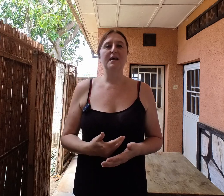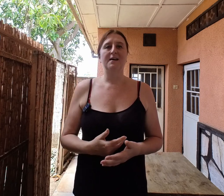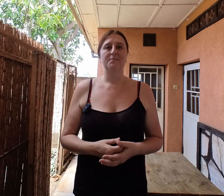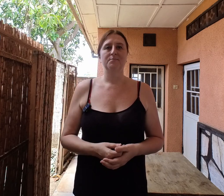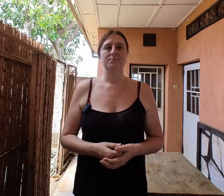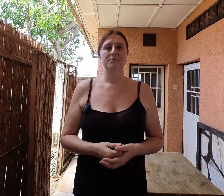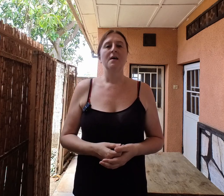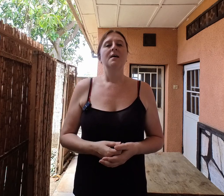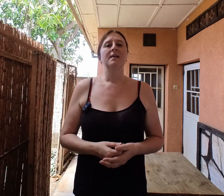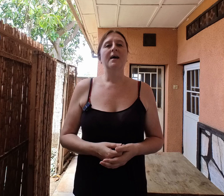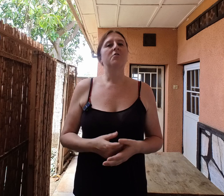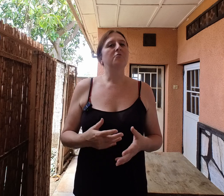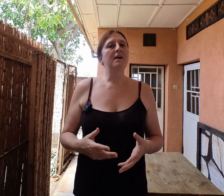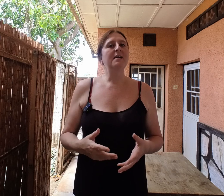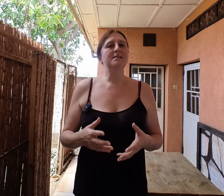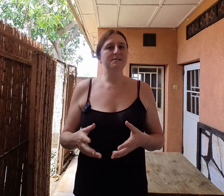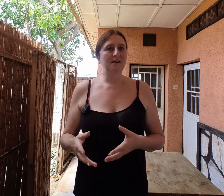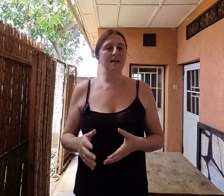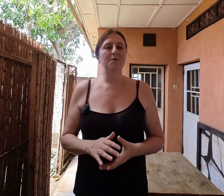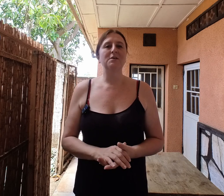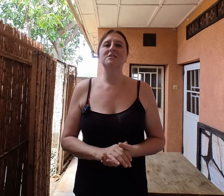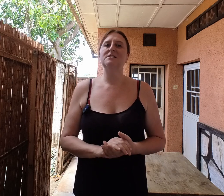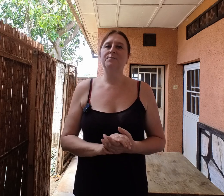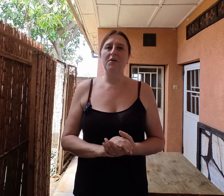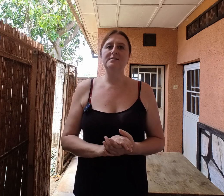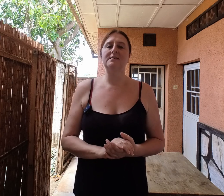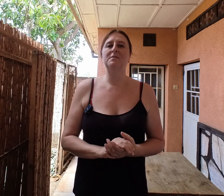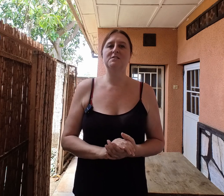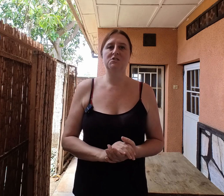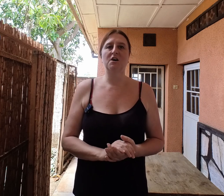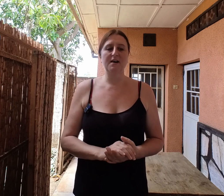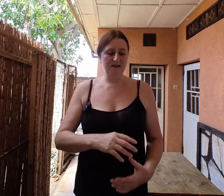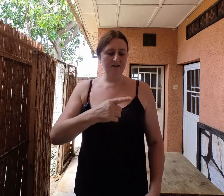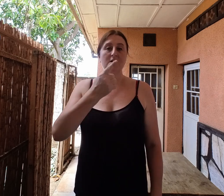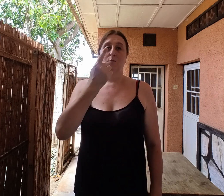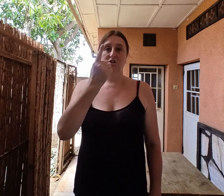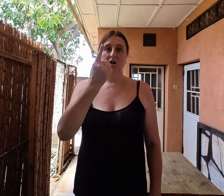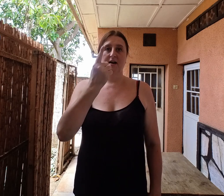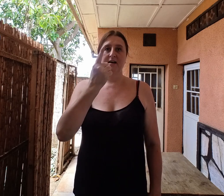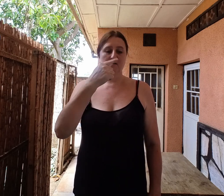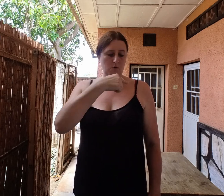Korea. Now, Korea in Sign Language is very similar to China. With China,